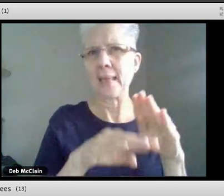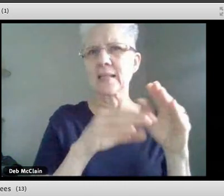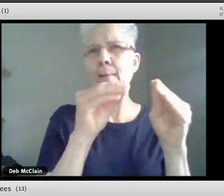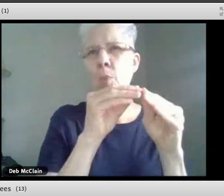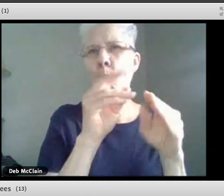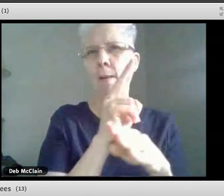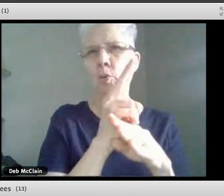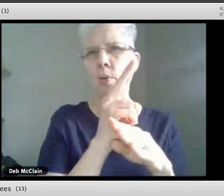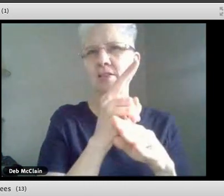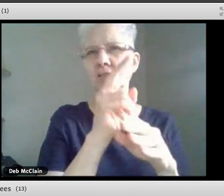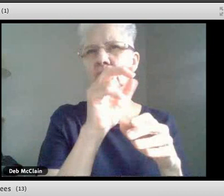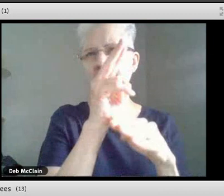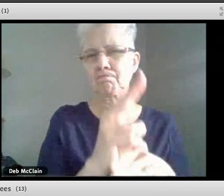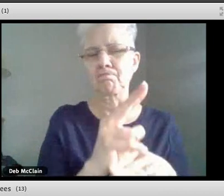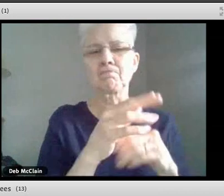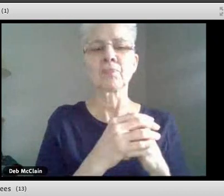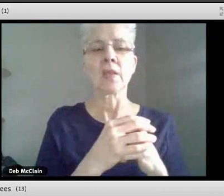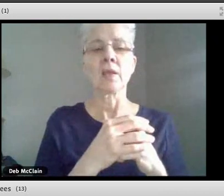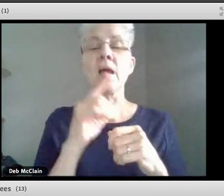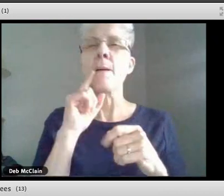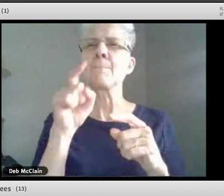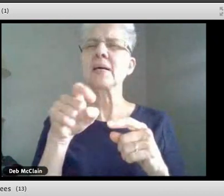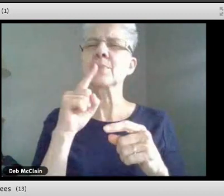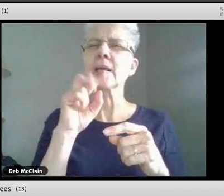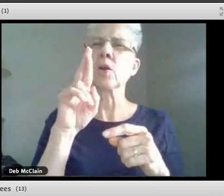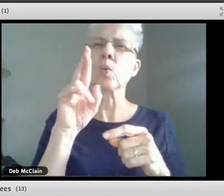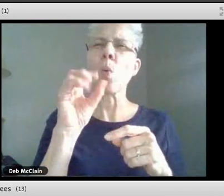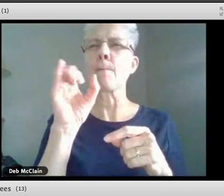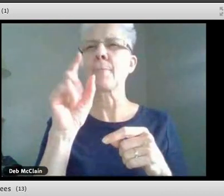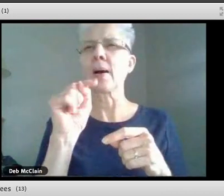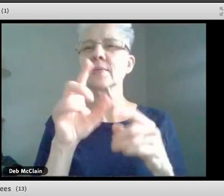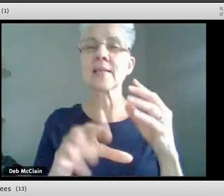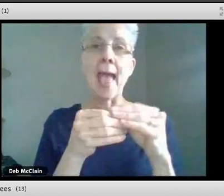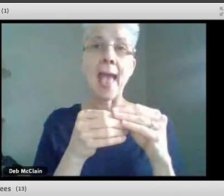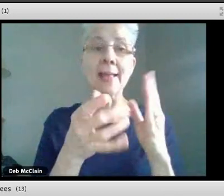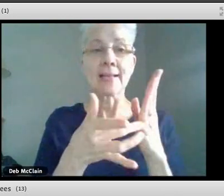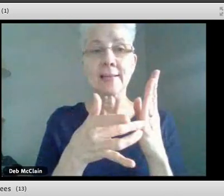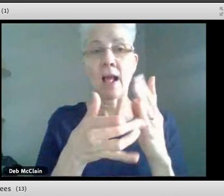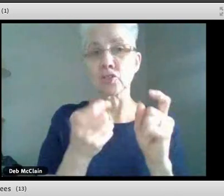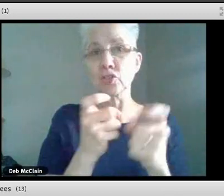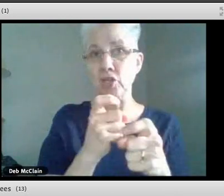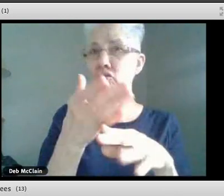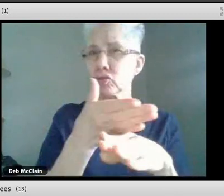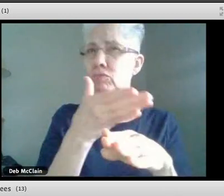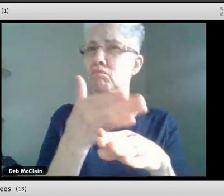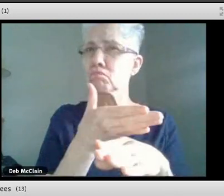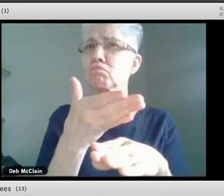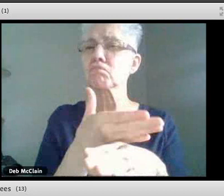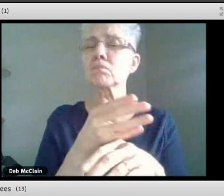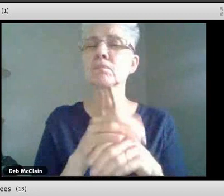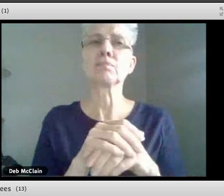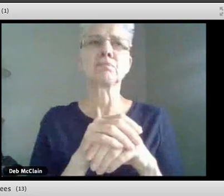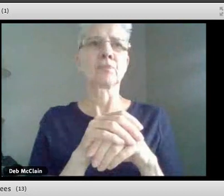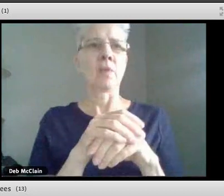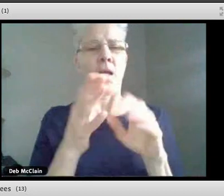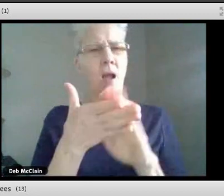Also, it needs to be robust, so as technology changes, the content or operation can't be beyond their understanding.